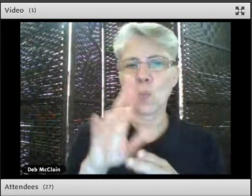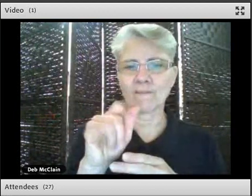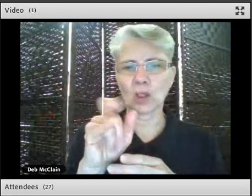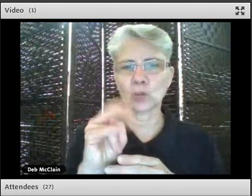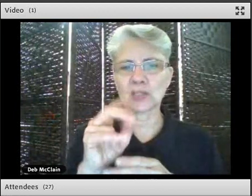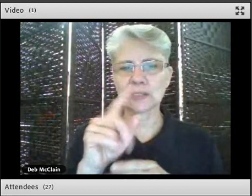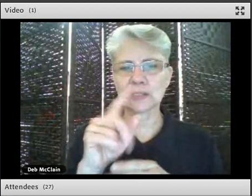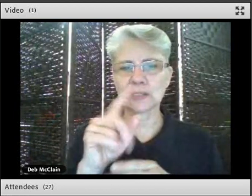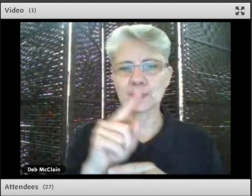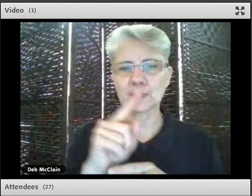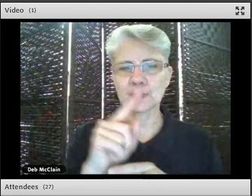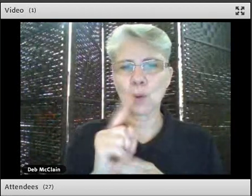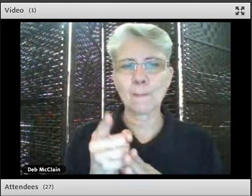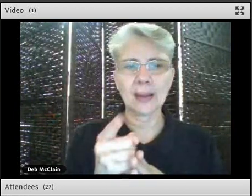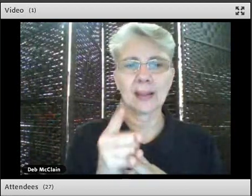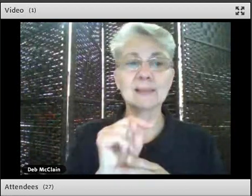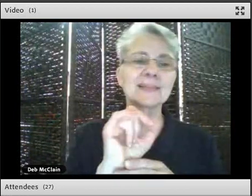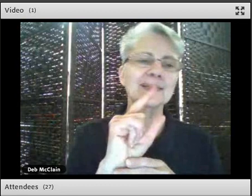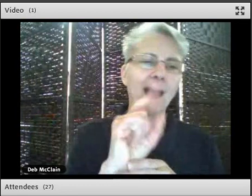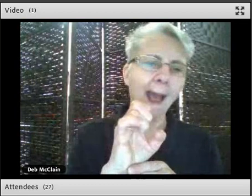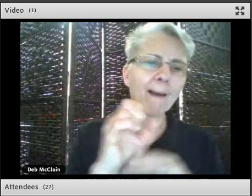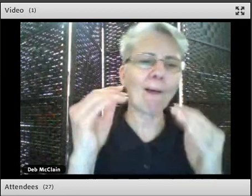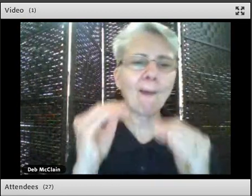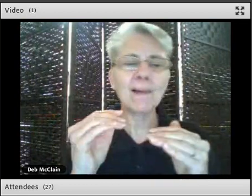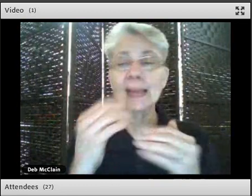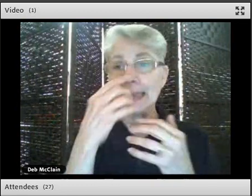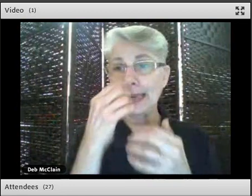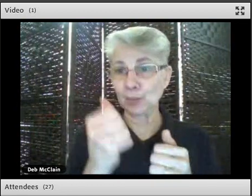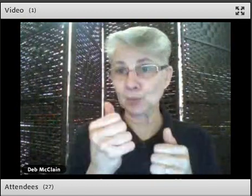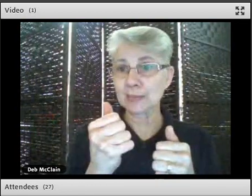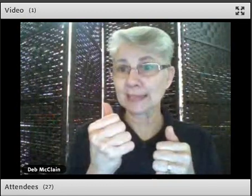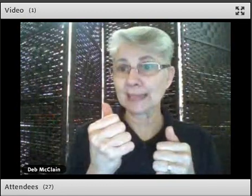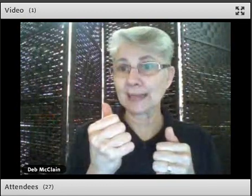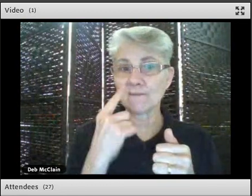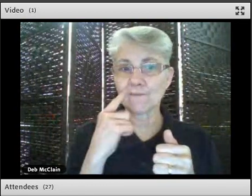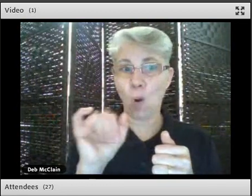the policy statements in the RDA from Library of Congress